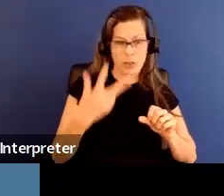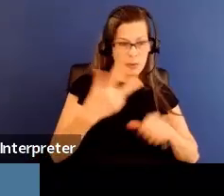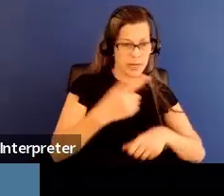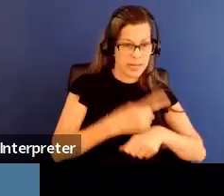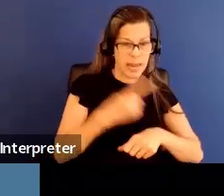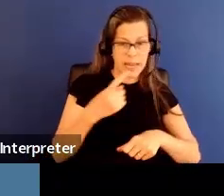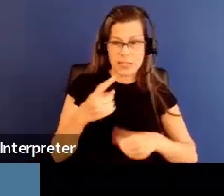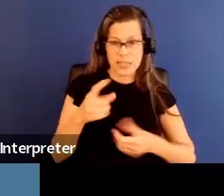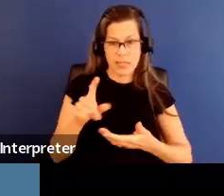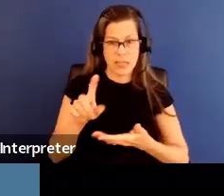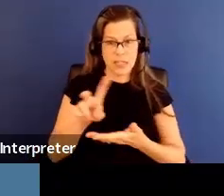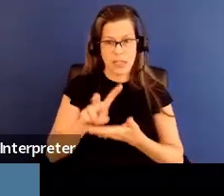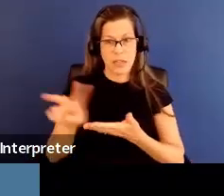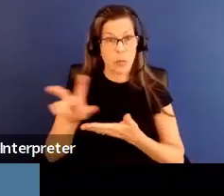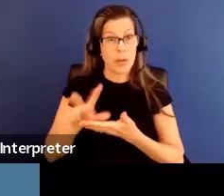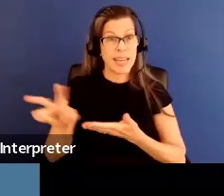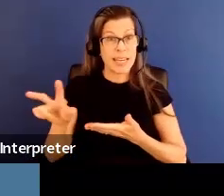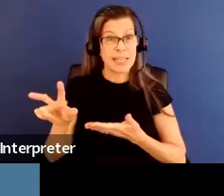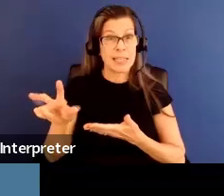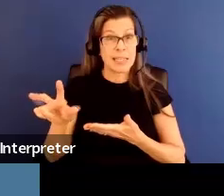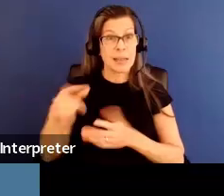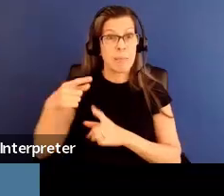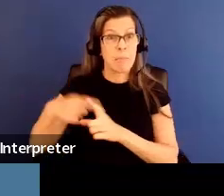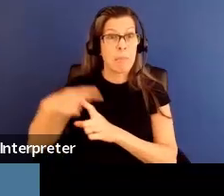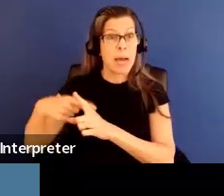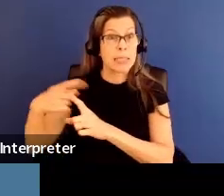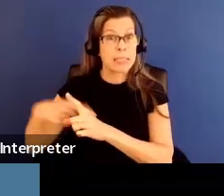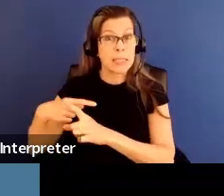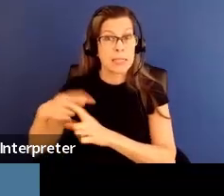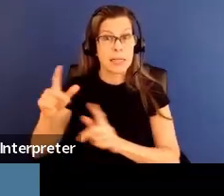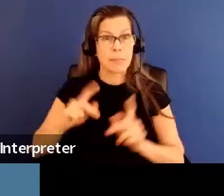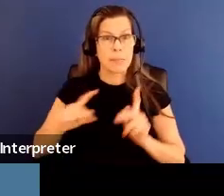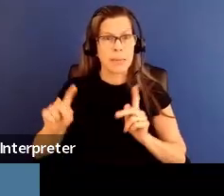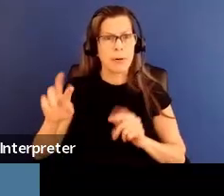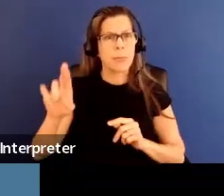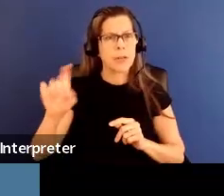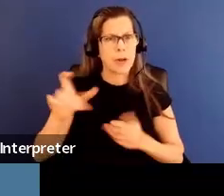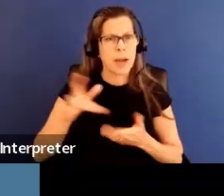like that. So when you are navigating this as a person with a disability